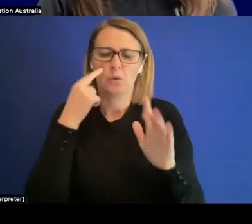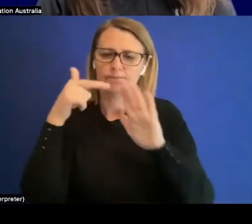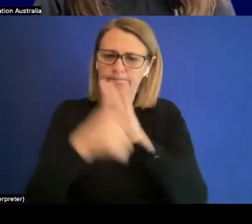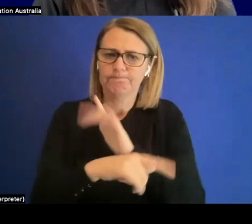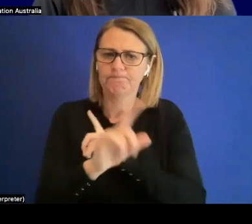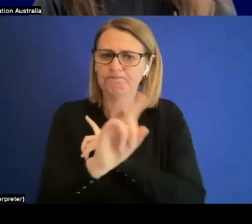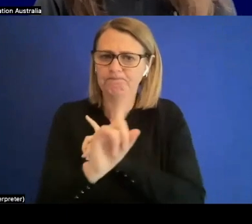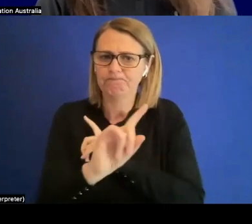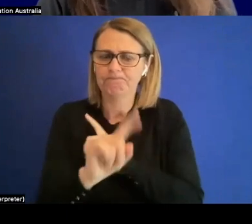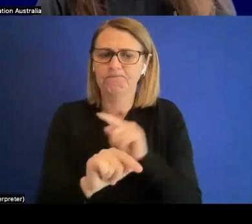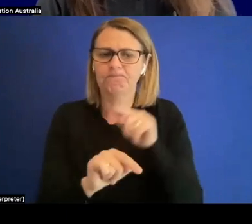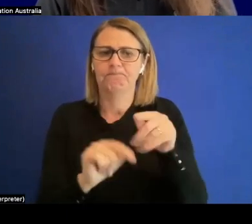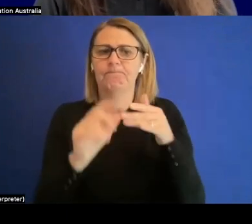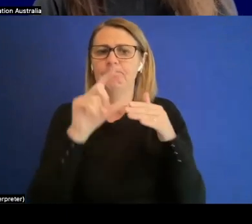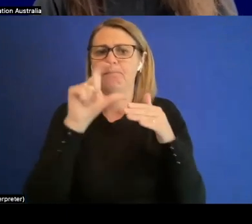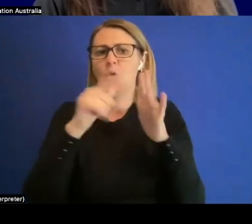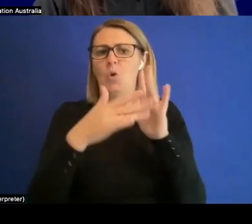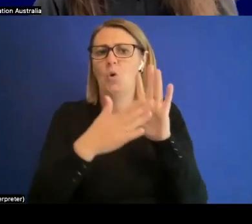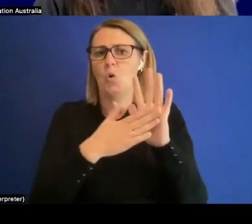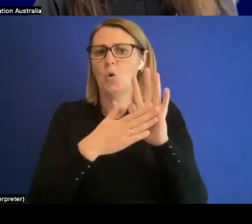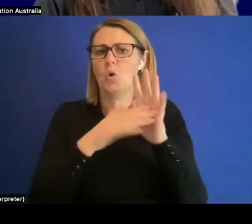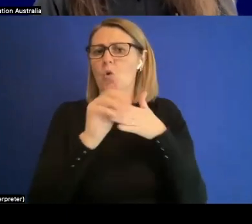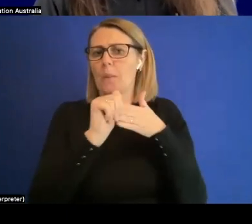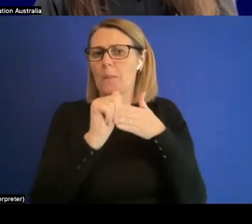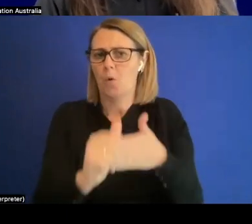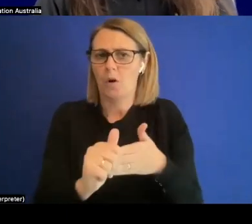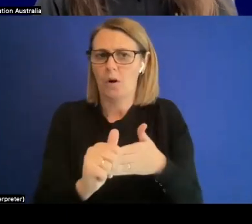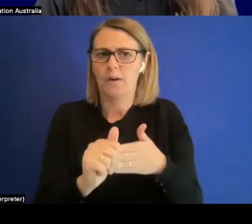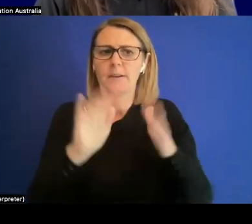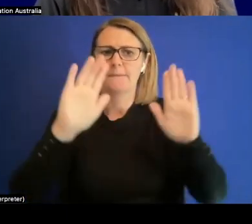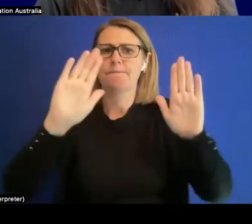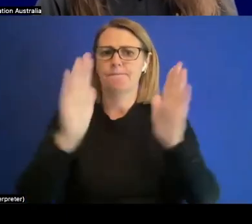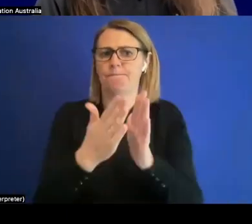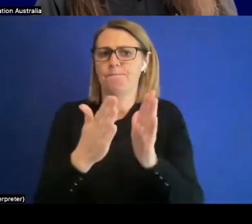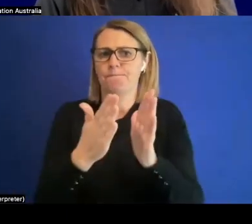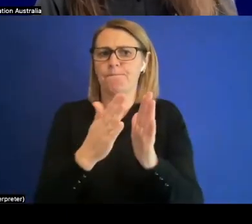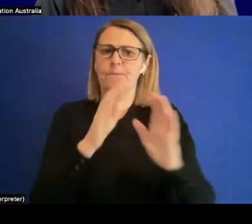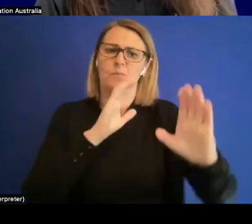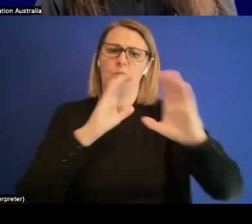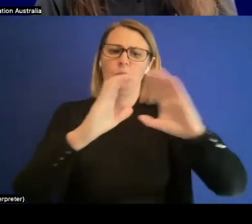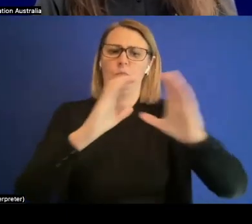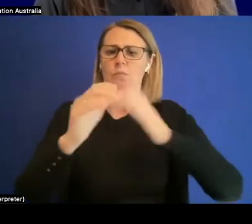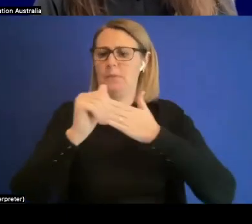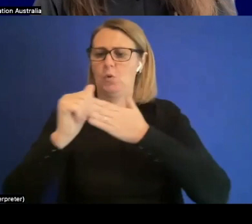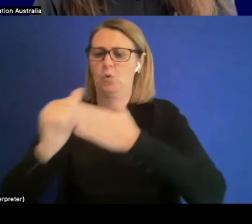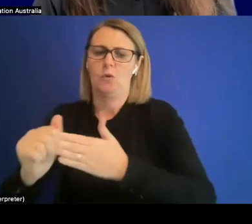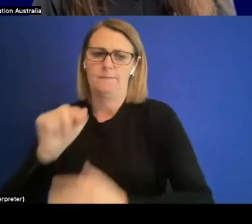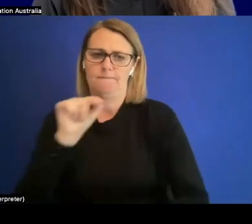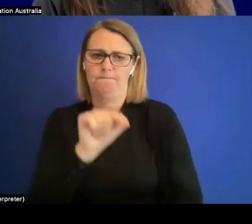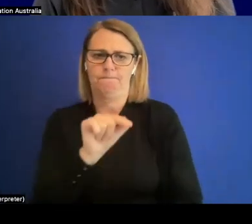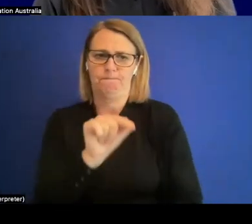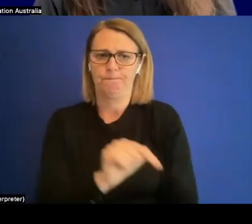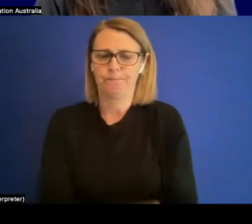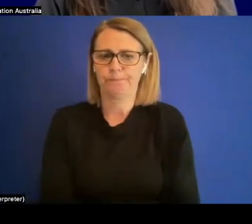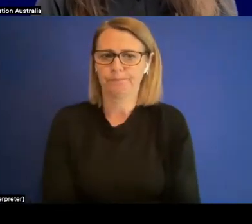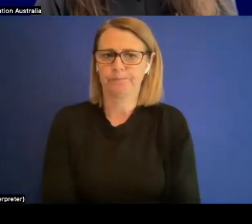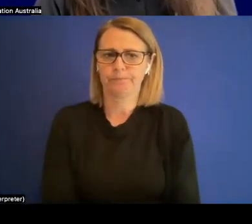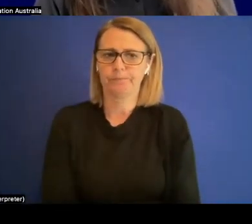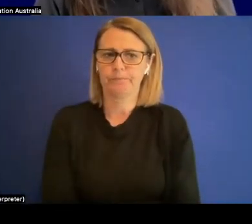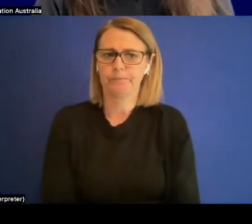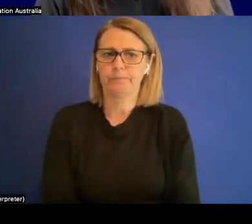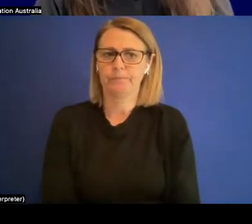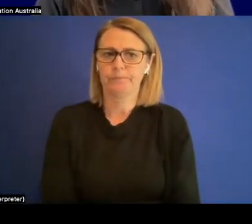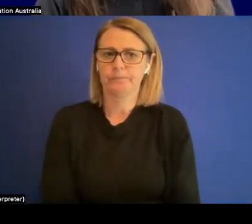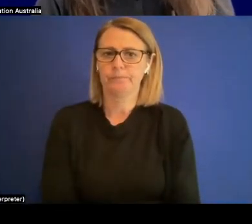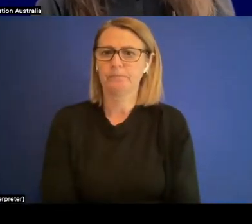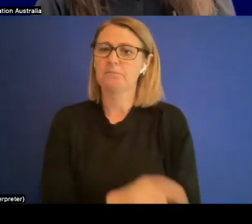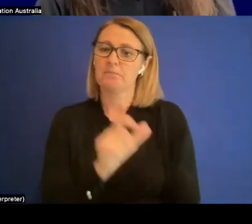is the commguide, and that is an abbreviation for "communication guide". That is a term coined in